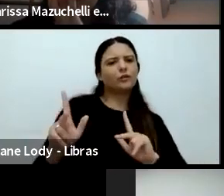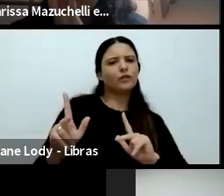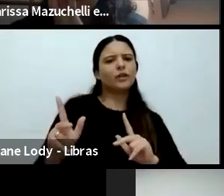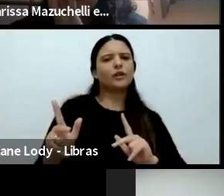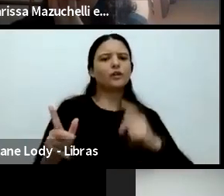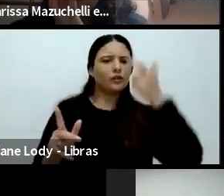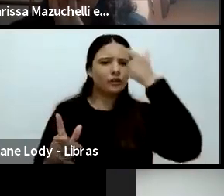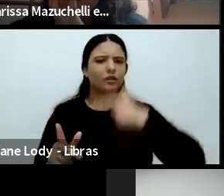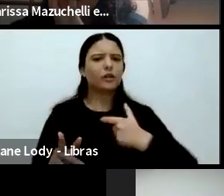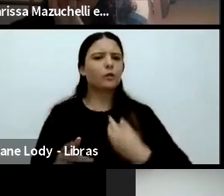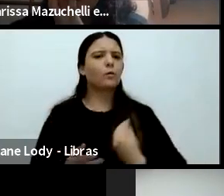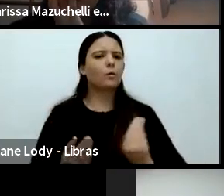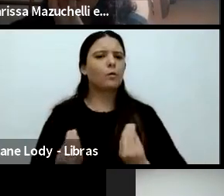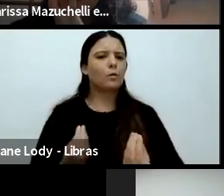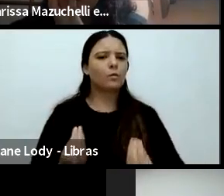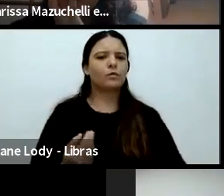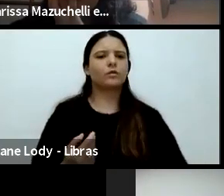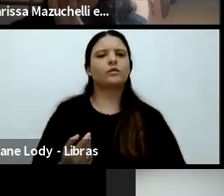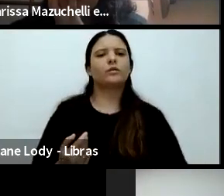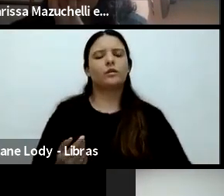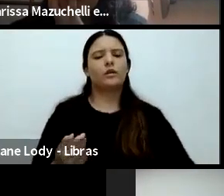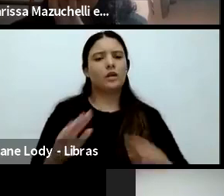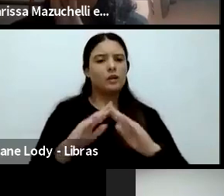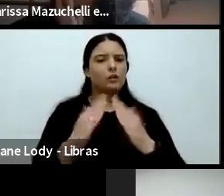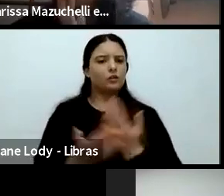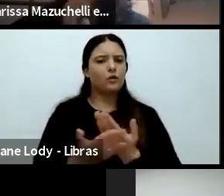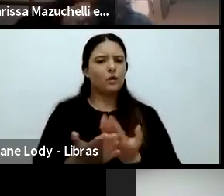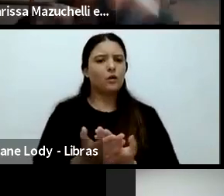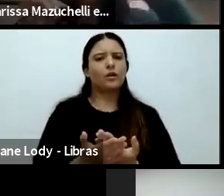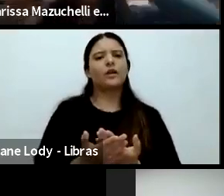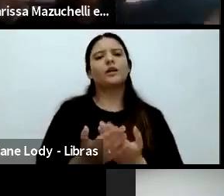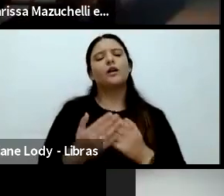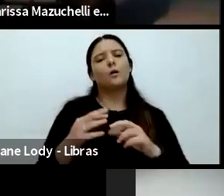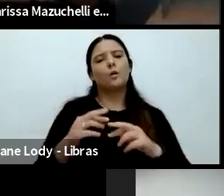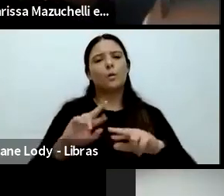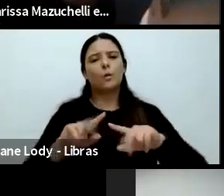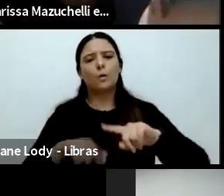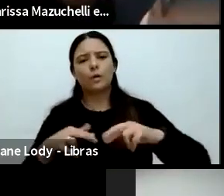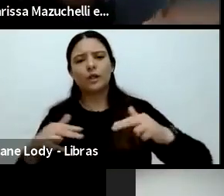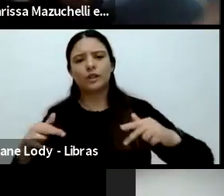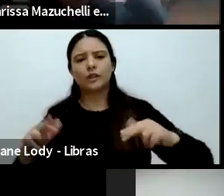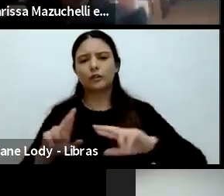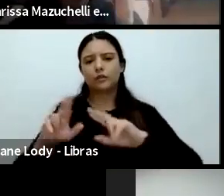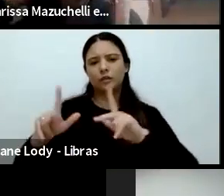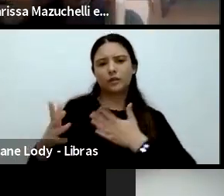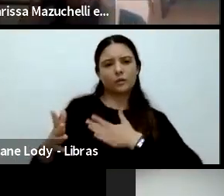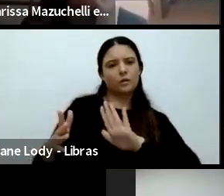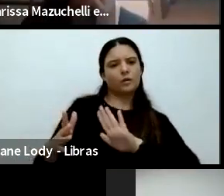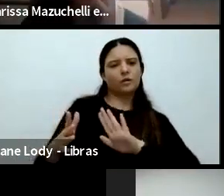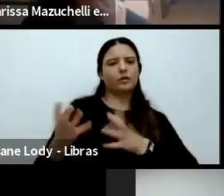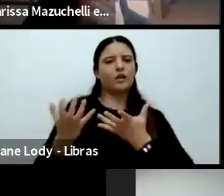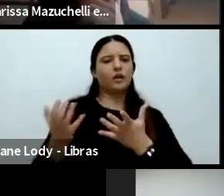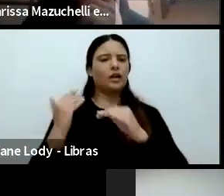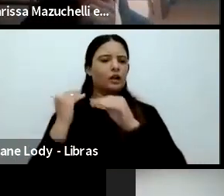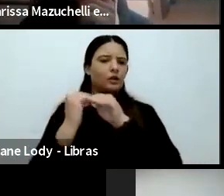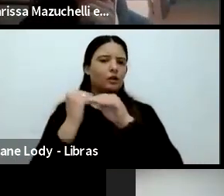because. again again, schools don't like things again schools don't like things that are different. They liked everything to be the same They liked everything to be the same, so they might talk about